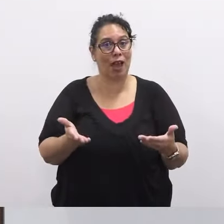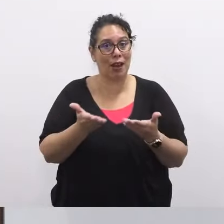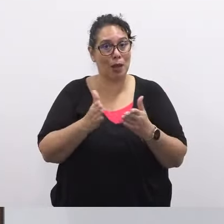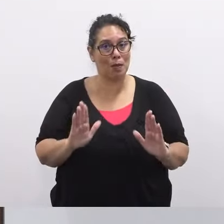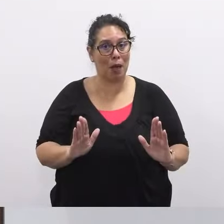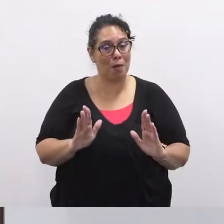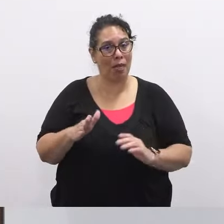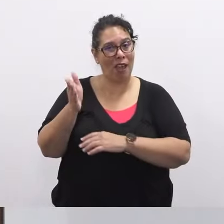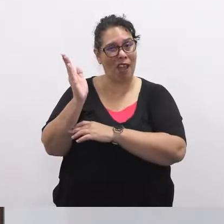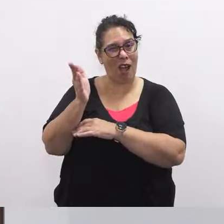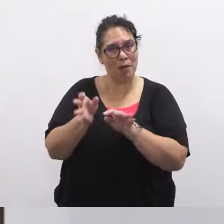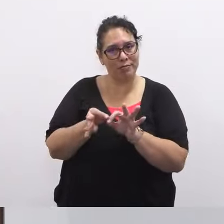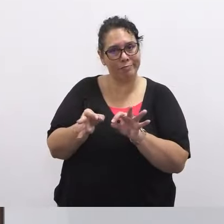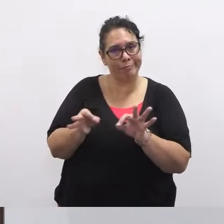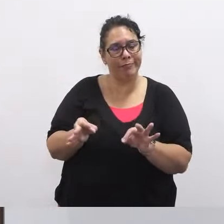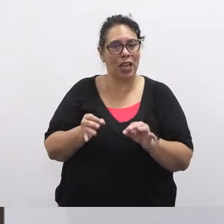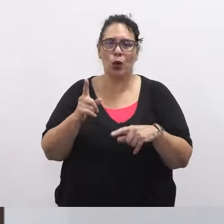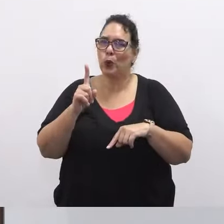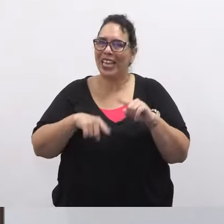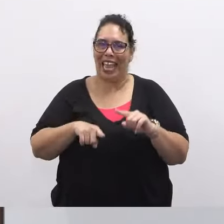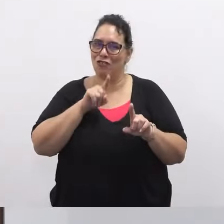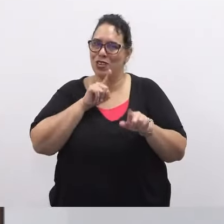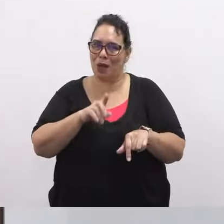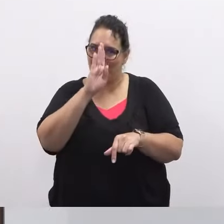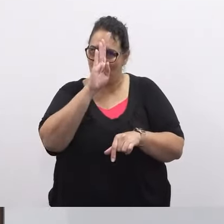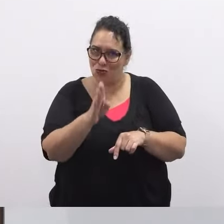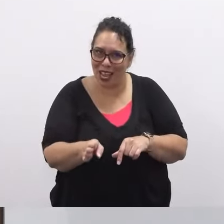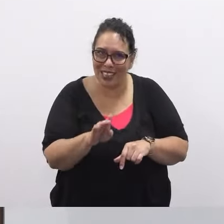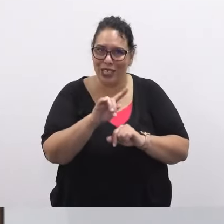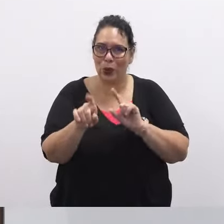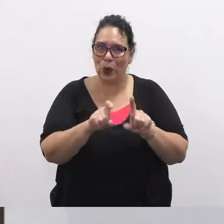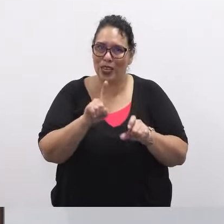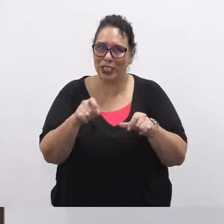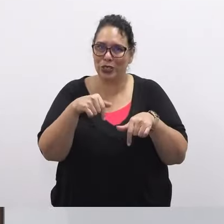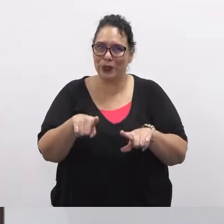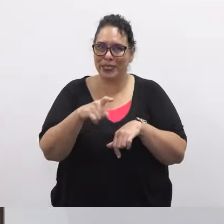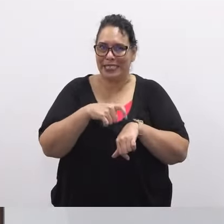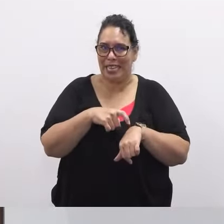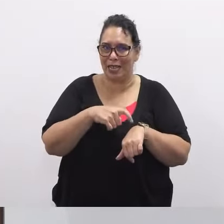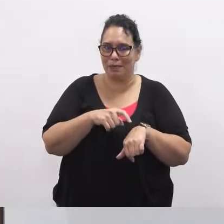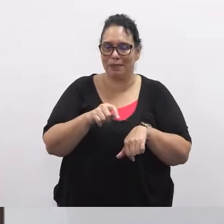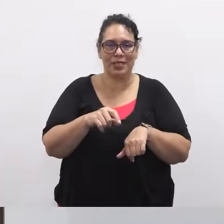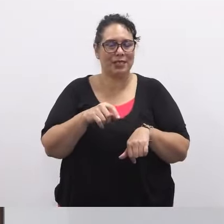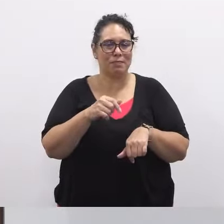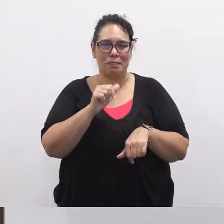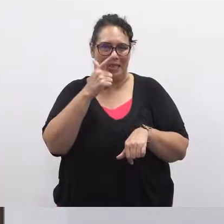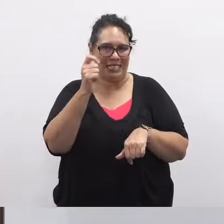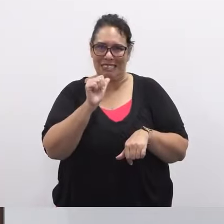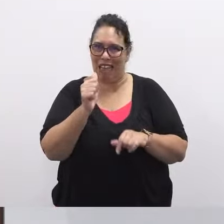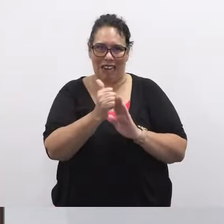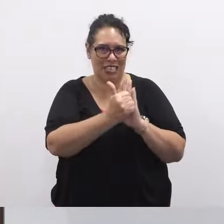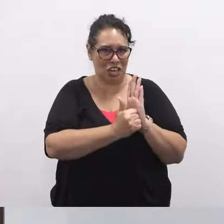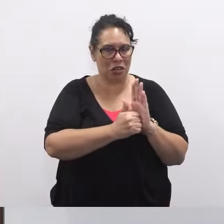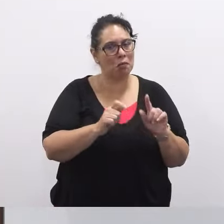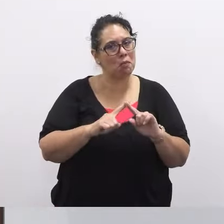And although we can't respond directly to questions that are raised on items not on the agenda, we are listening intently.